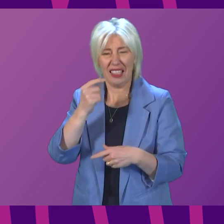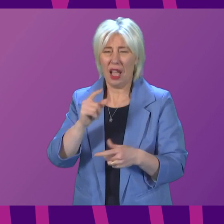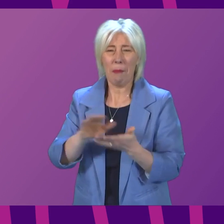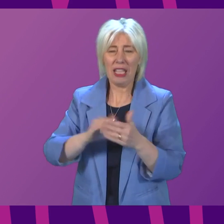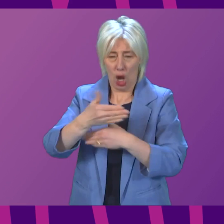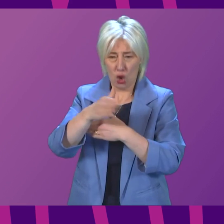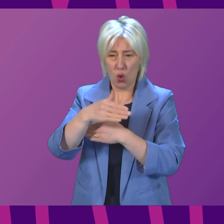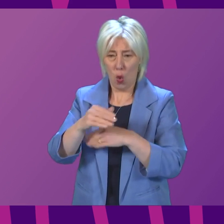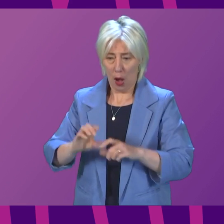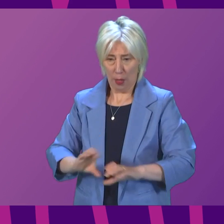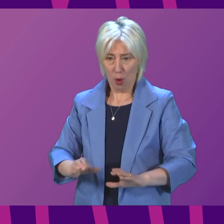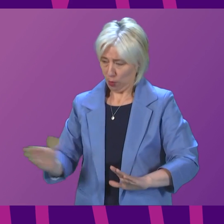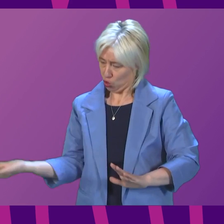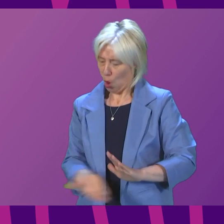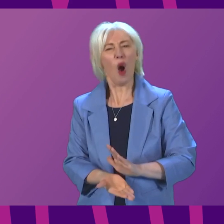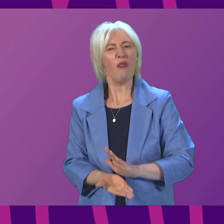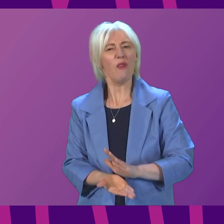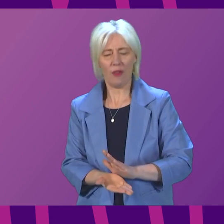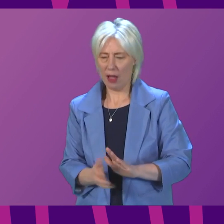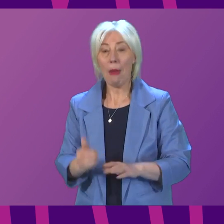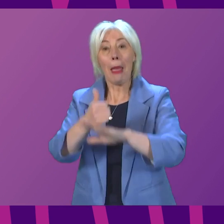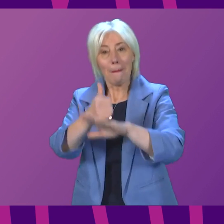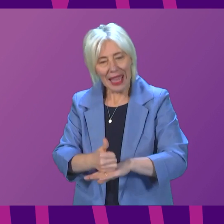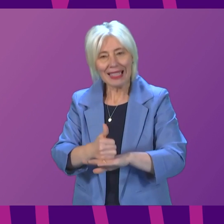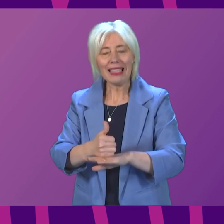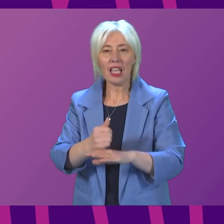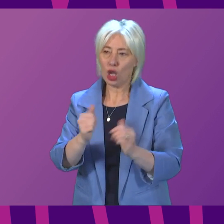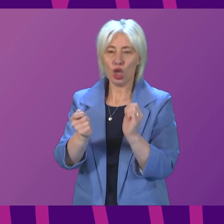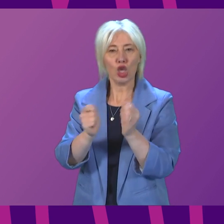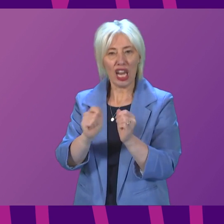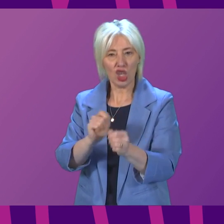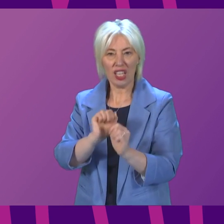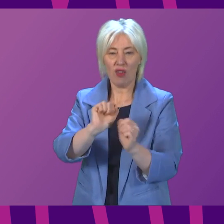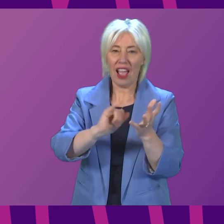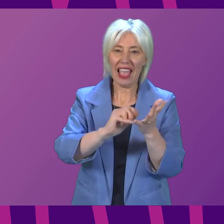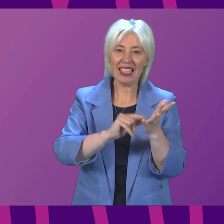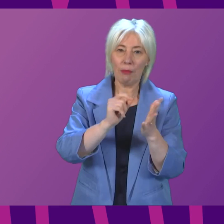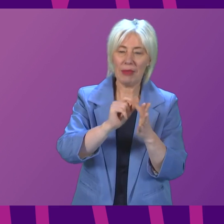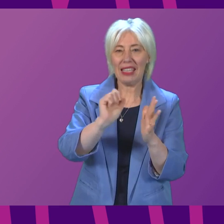off of doors. It may be “basic structural changes” in the language of Nicola Sturgeon and the Scottish